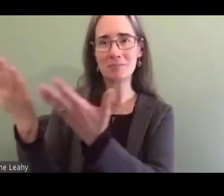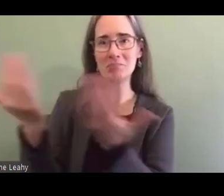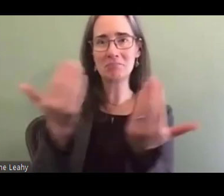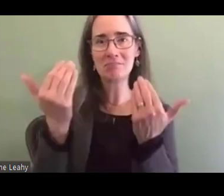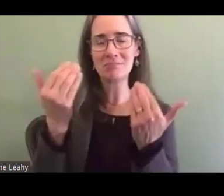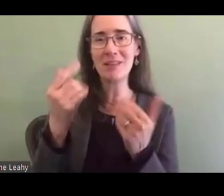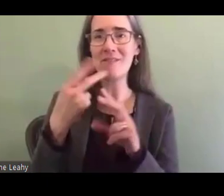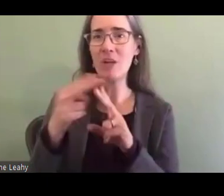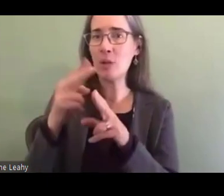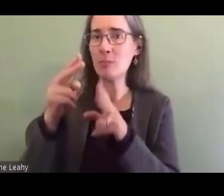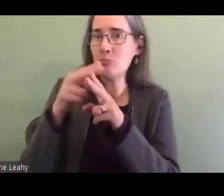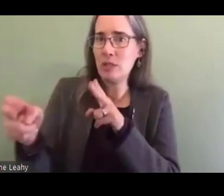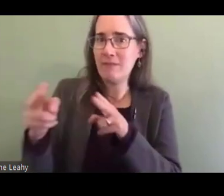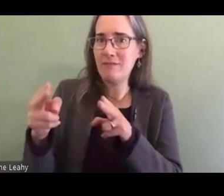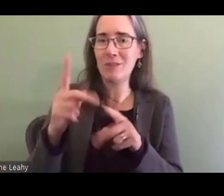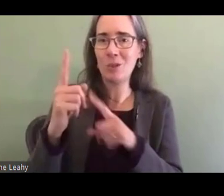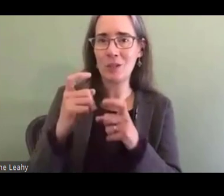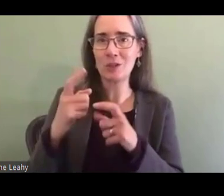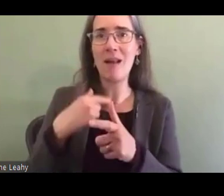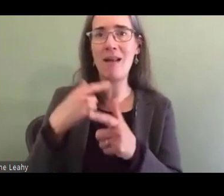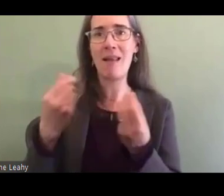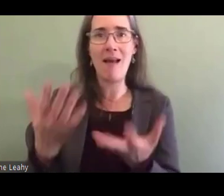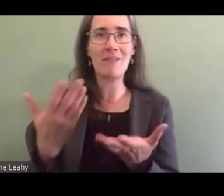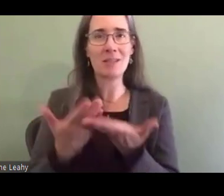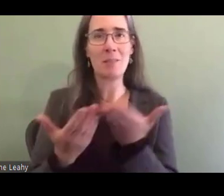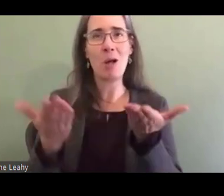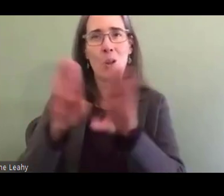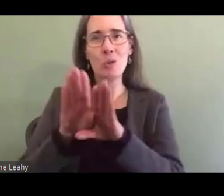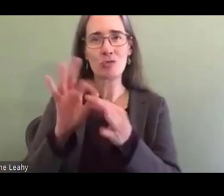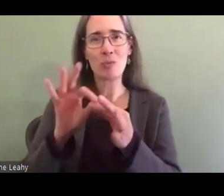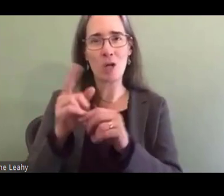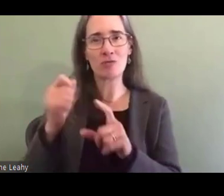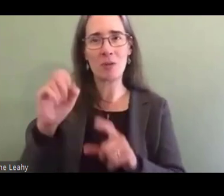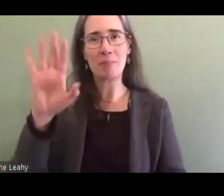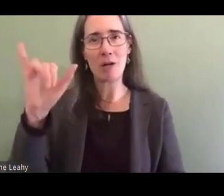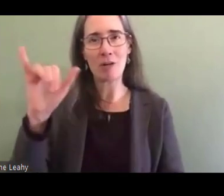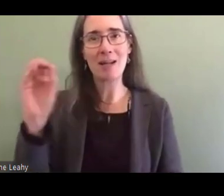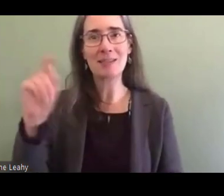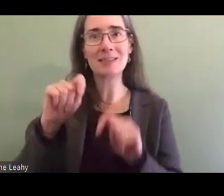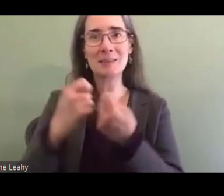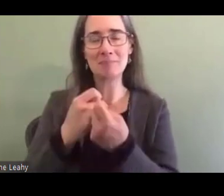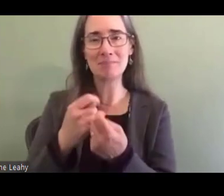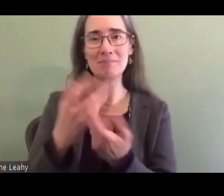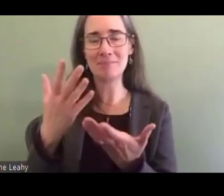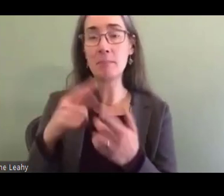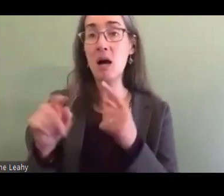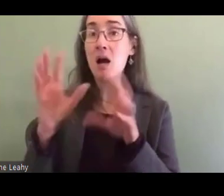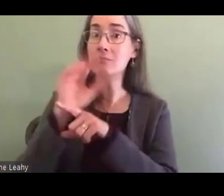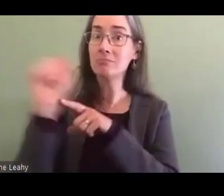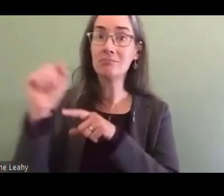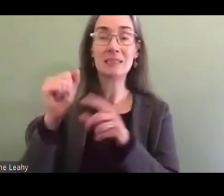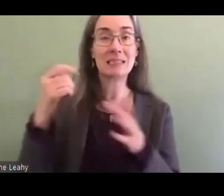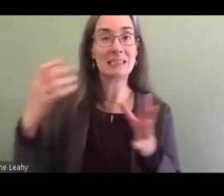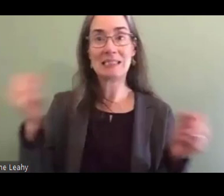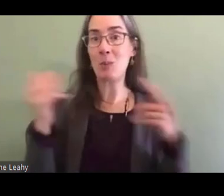But incredibly stimulating discussion by leaders in this community